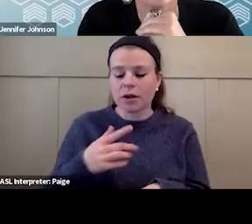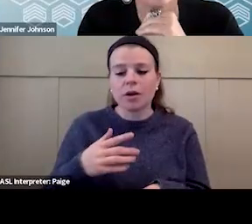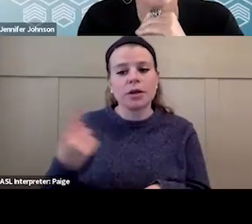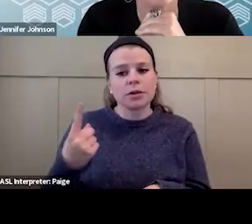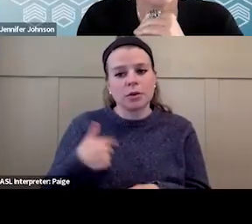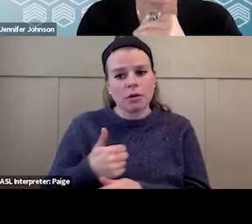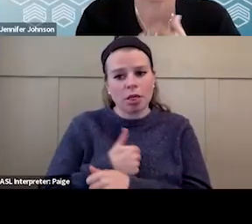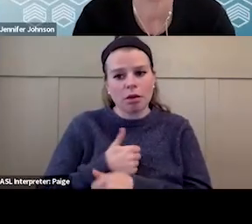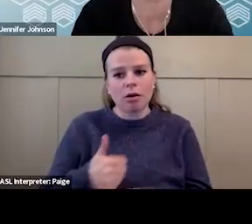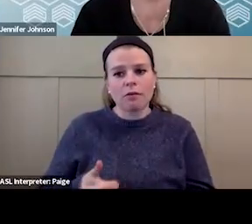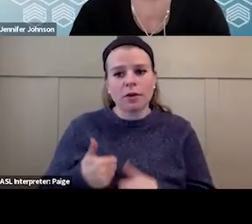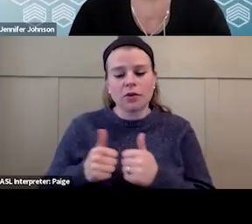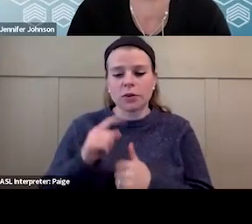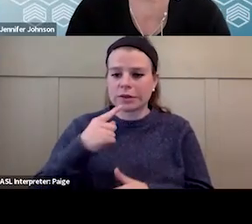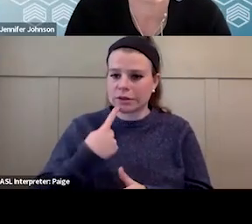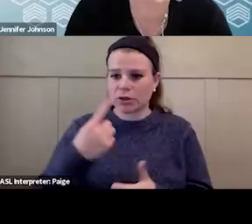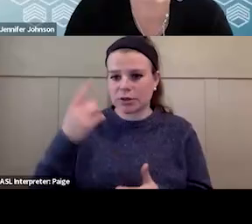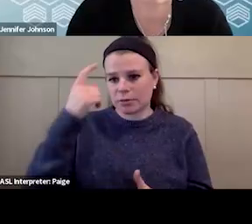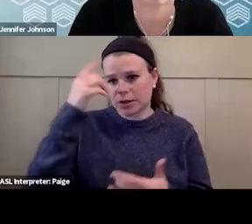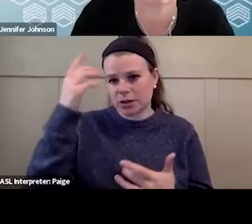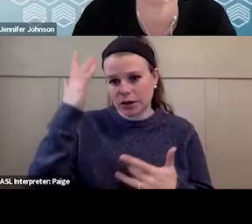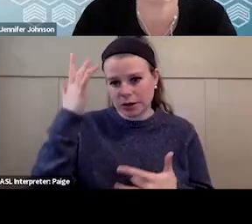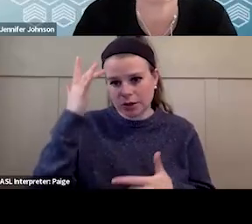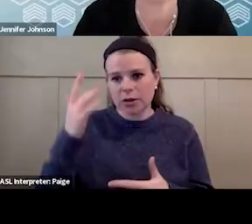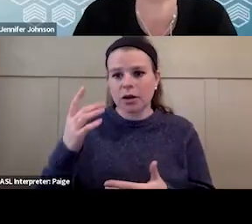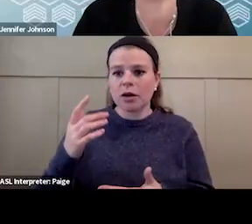lives with a serious mental illness has been treated terribly by judges,